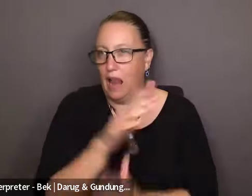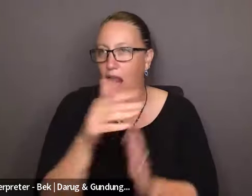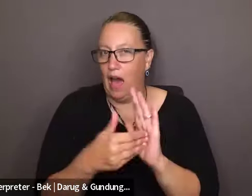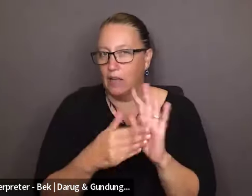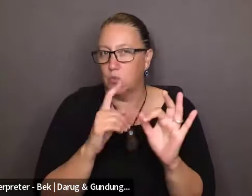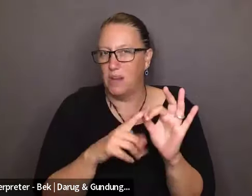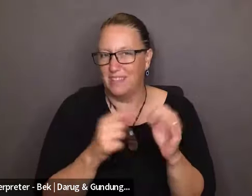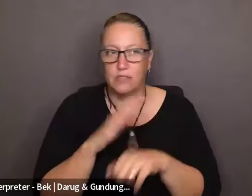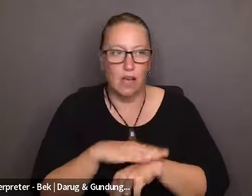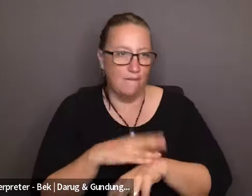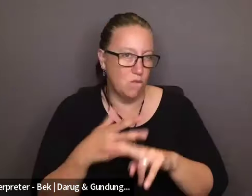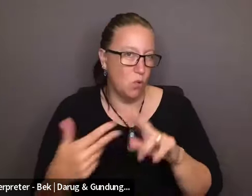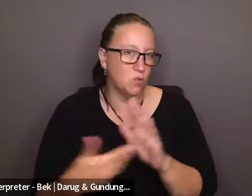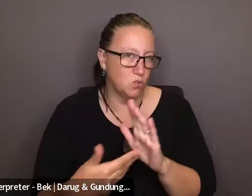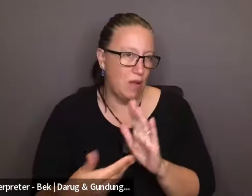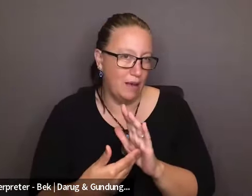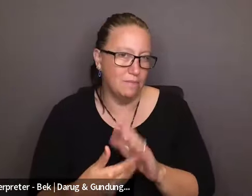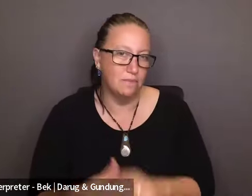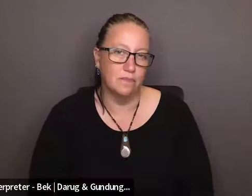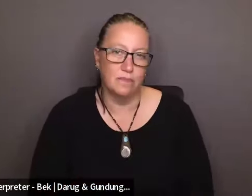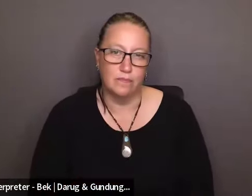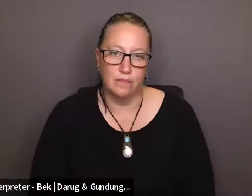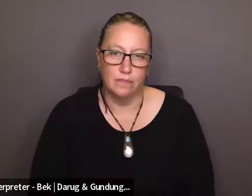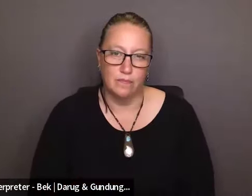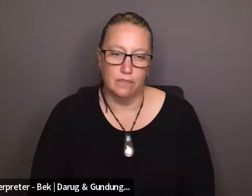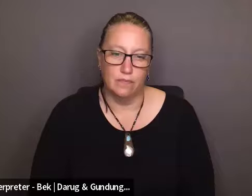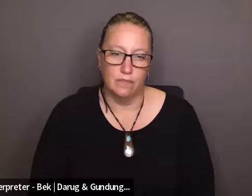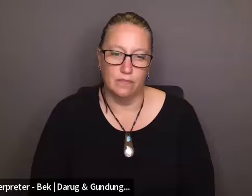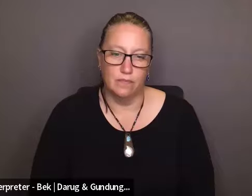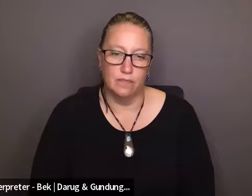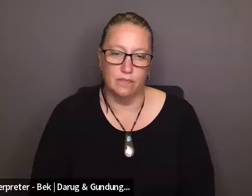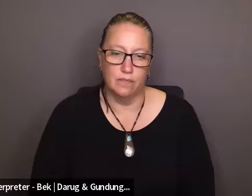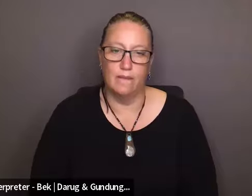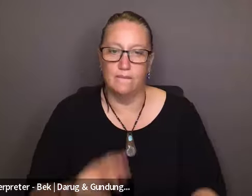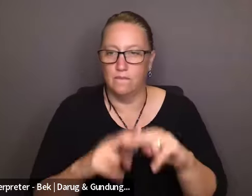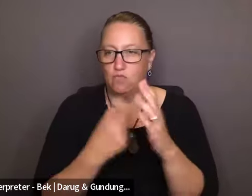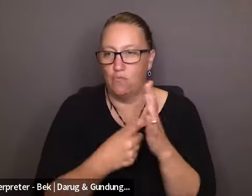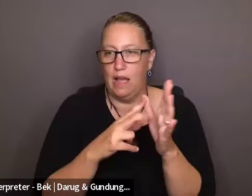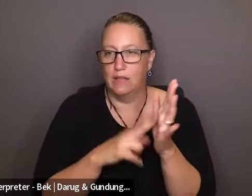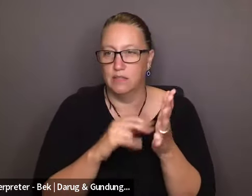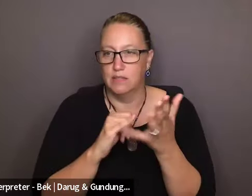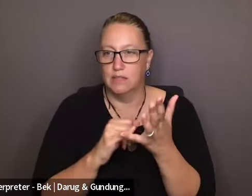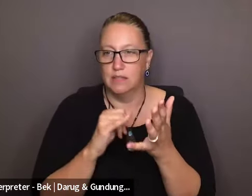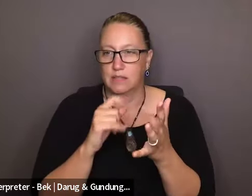something simple, but it's really important. MARY: I might go to the last question that we have time for